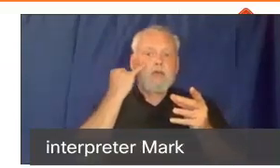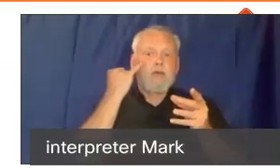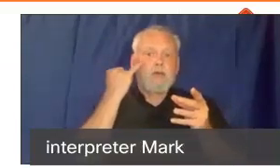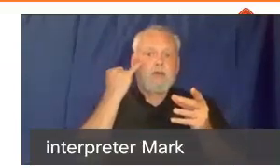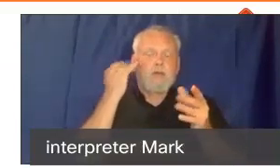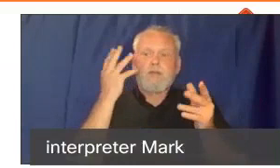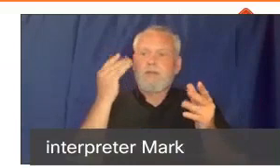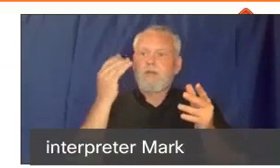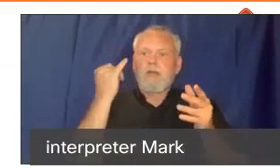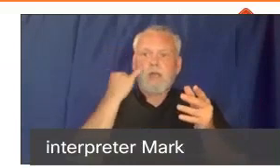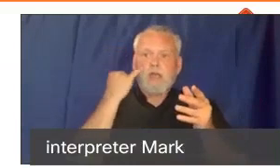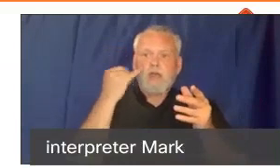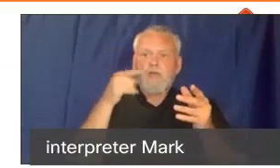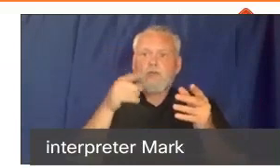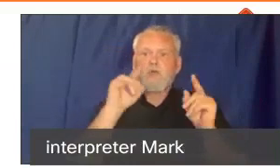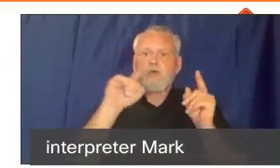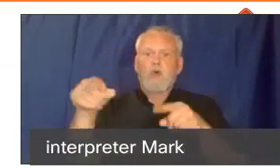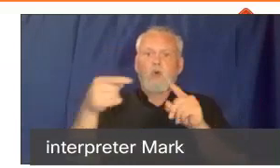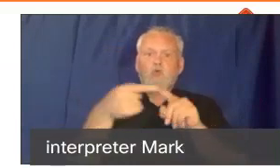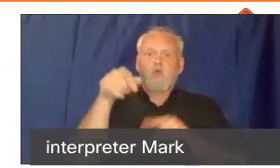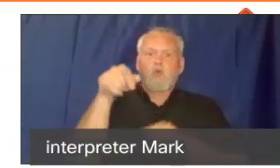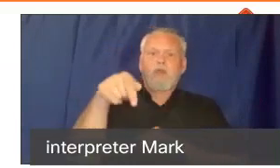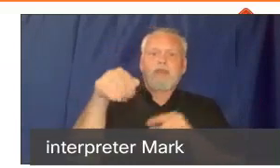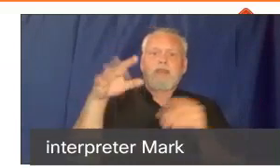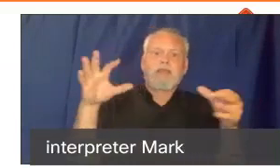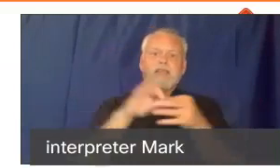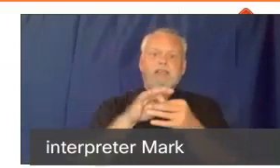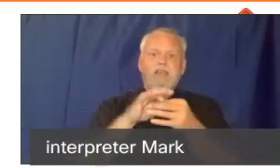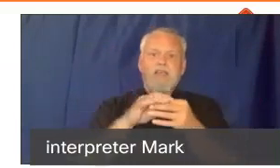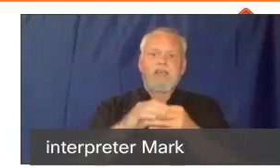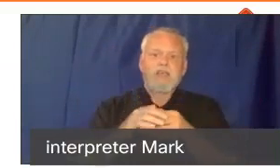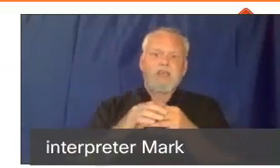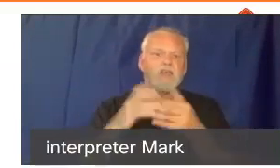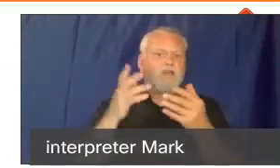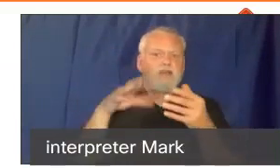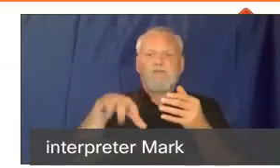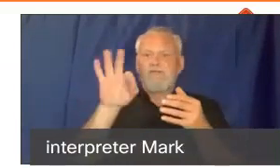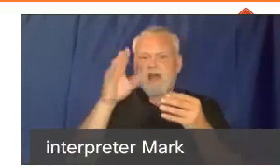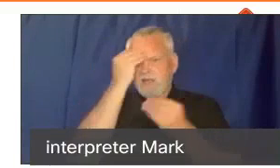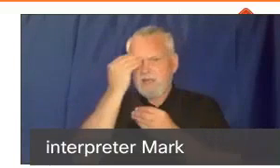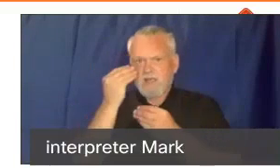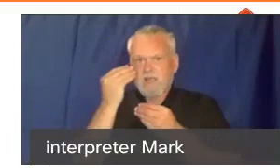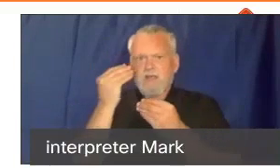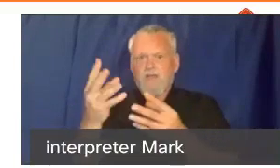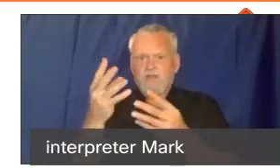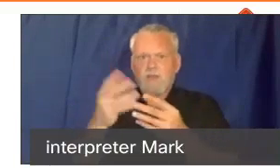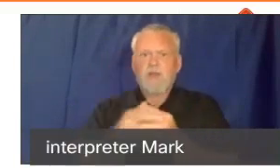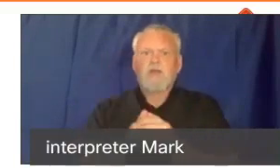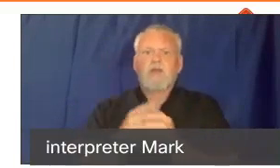if you could go to this link and if he could, like, fully some information for activities for, I think this is presentation our,